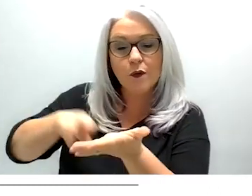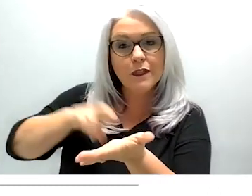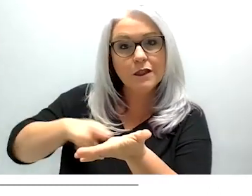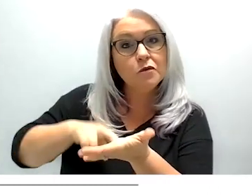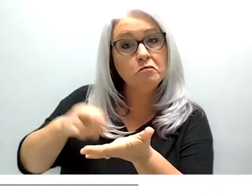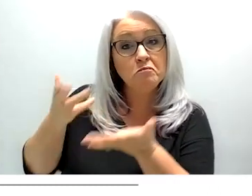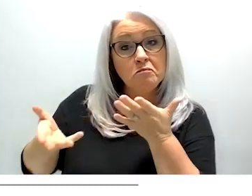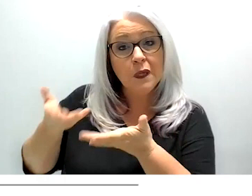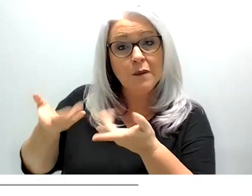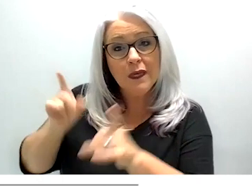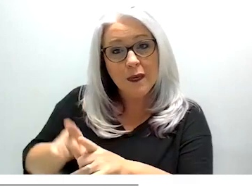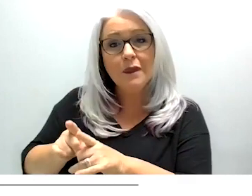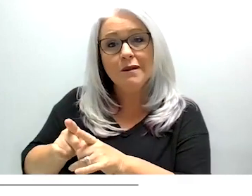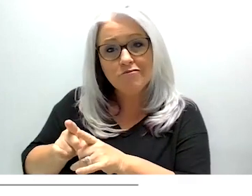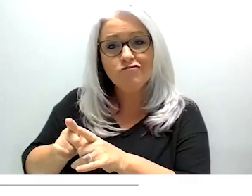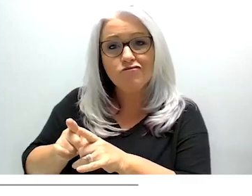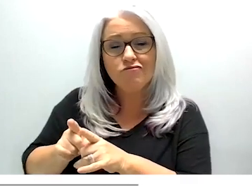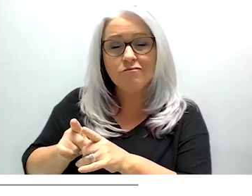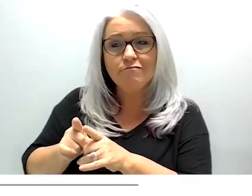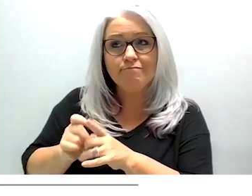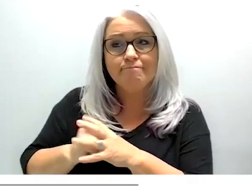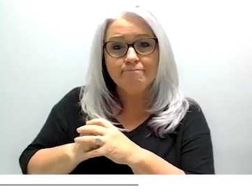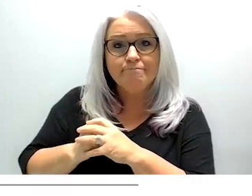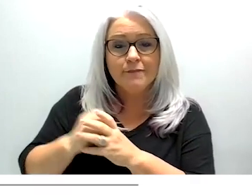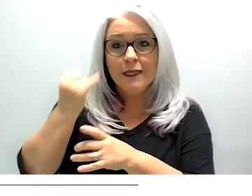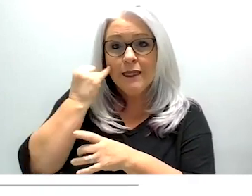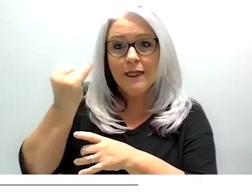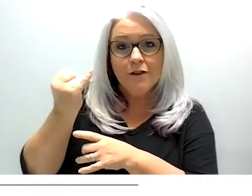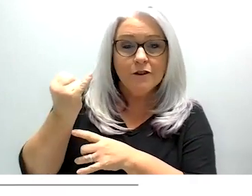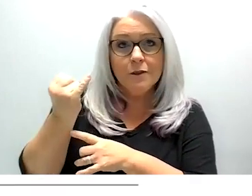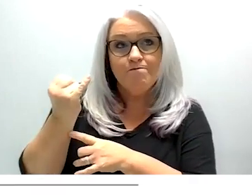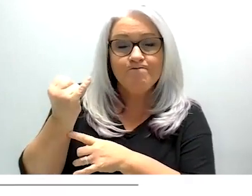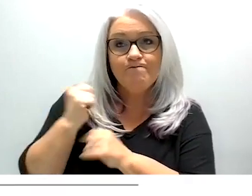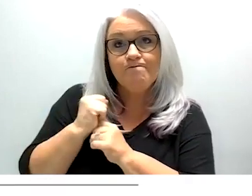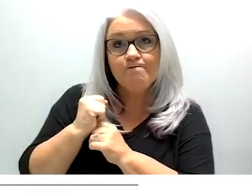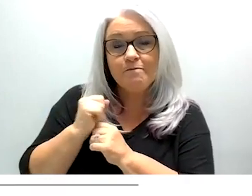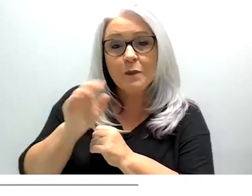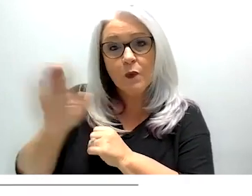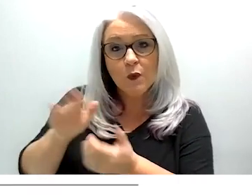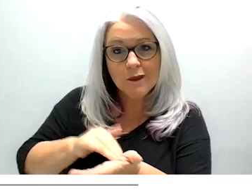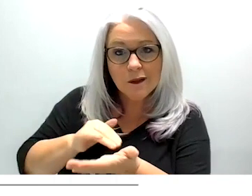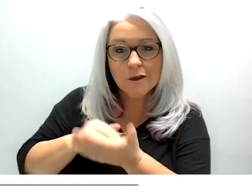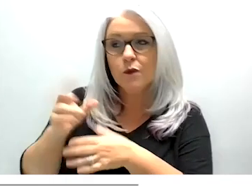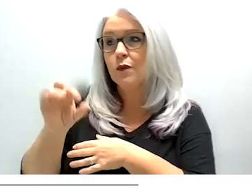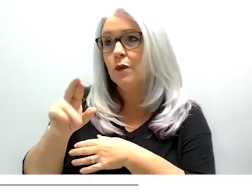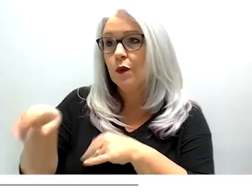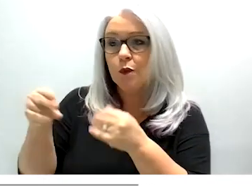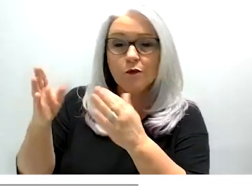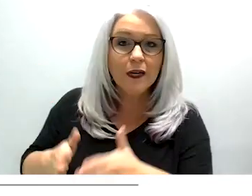And if it does, if a provider either doesn't believe your symptoms or they give you a